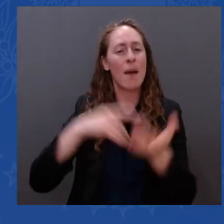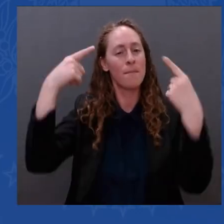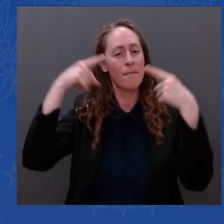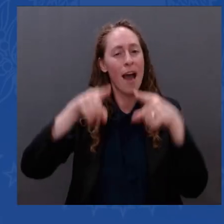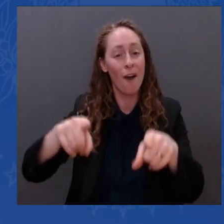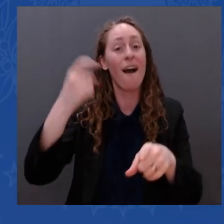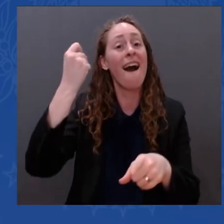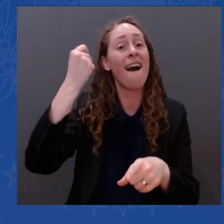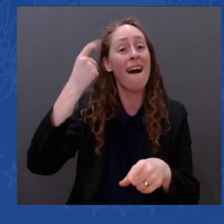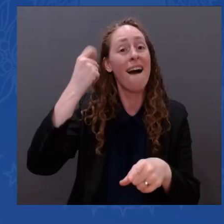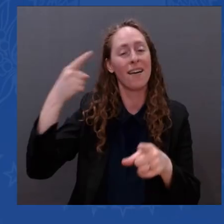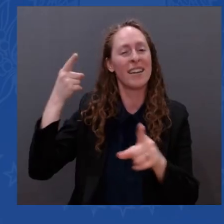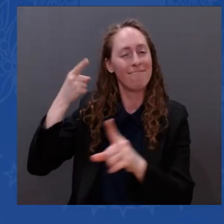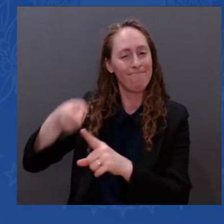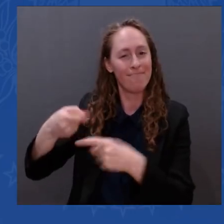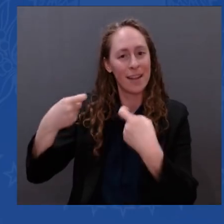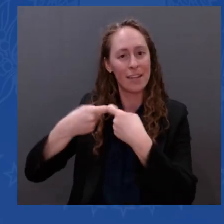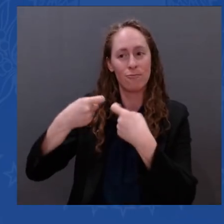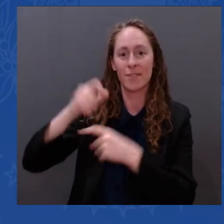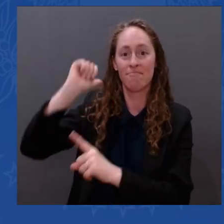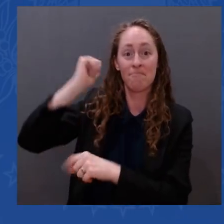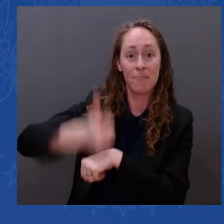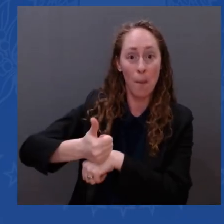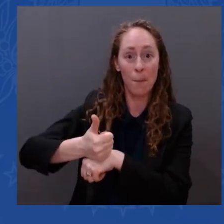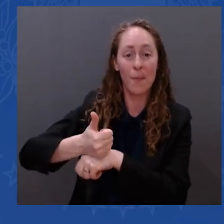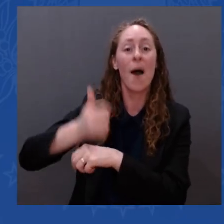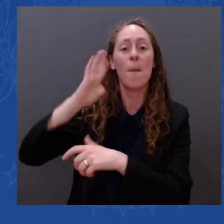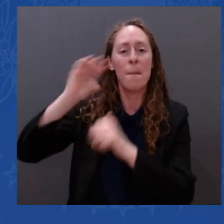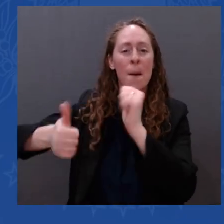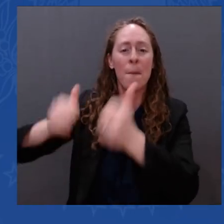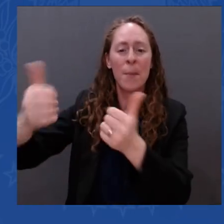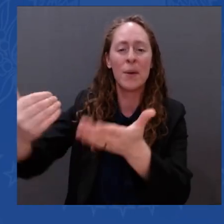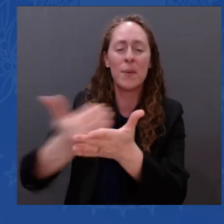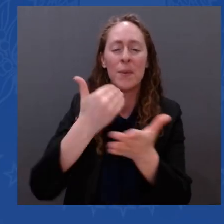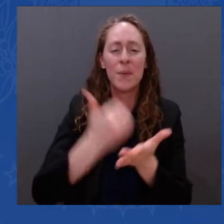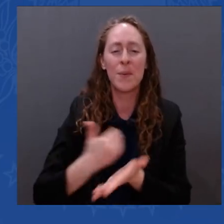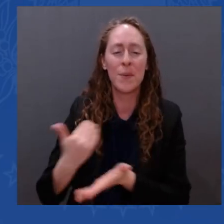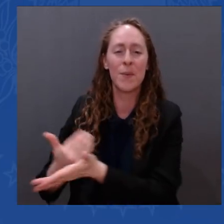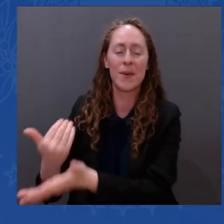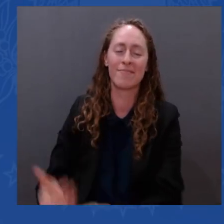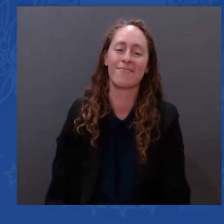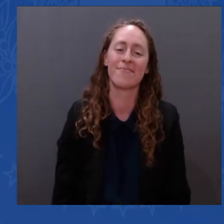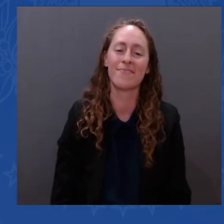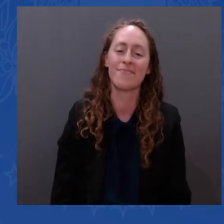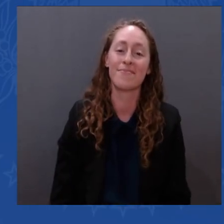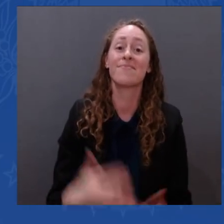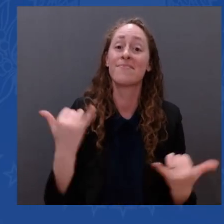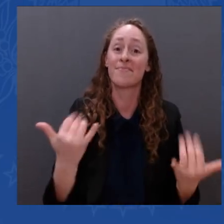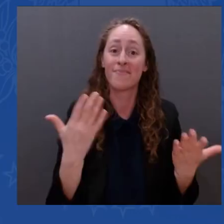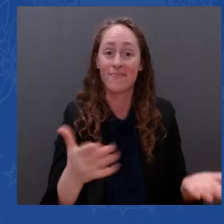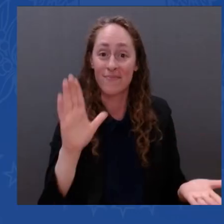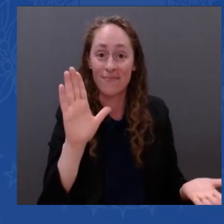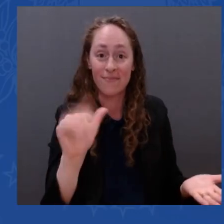battery manufacturing, clean transit, and light rail. For example, we're going to be investing $5 billion